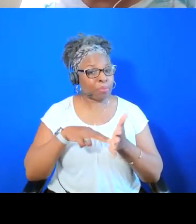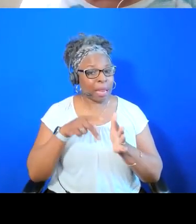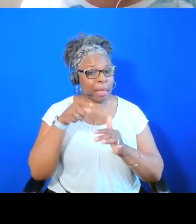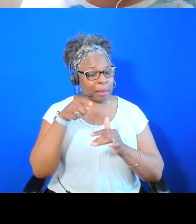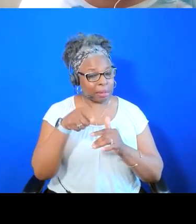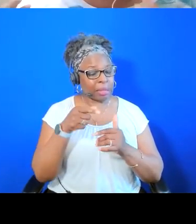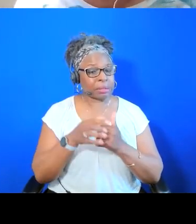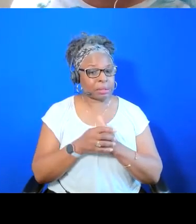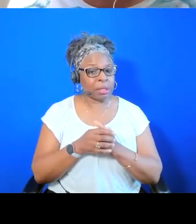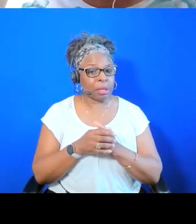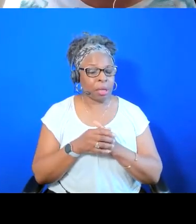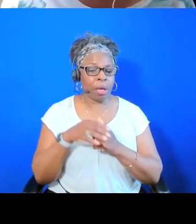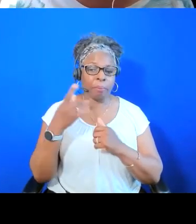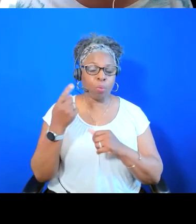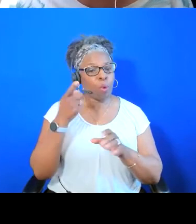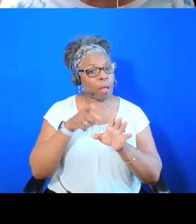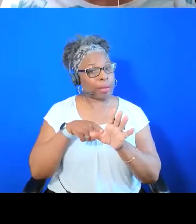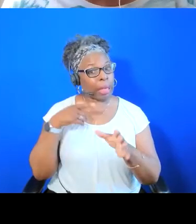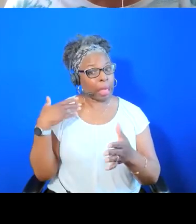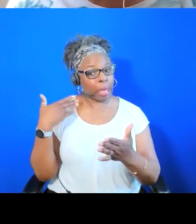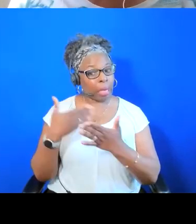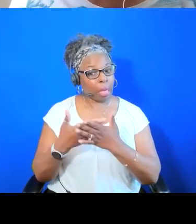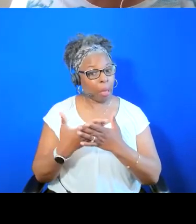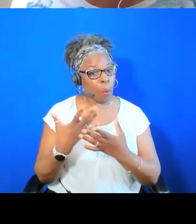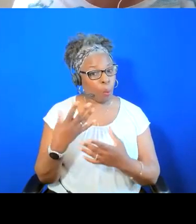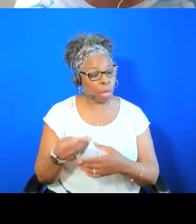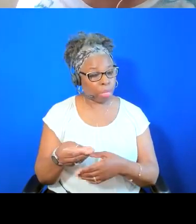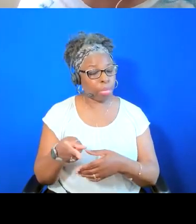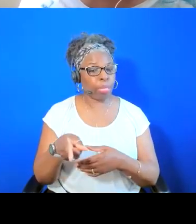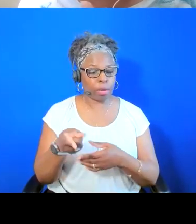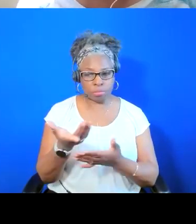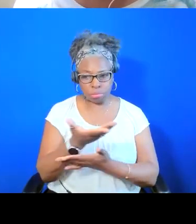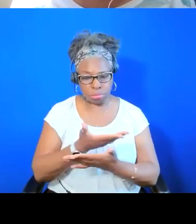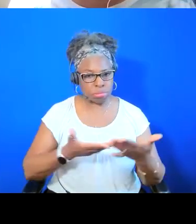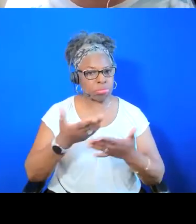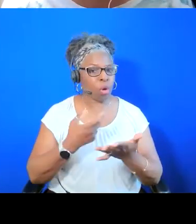but I spent one year over there discussing the Roma situation with